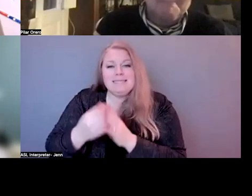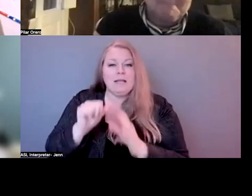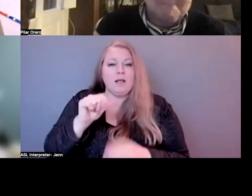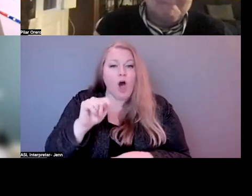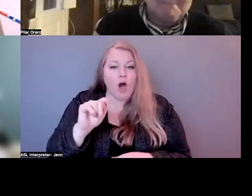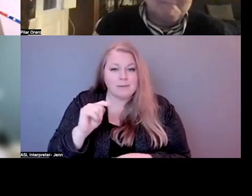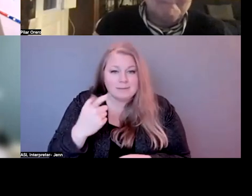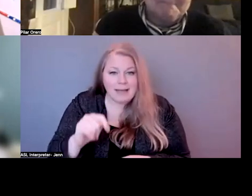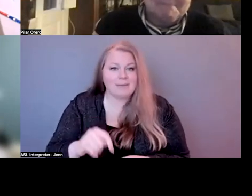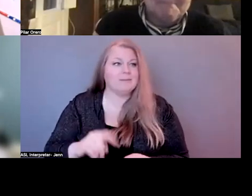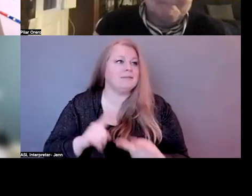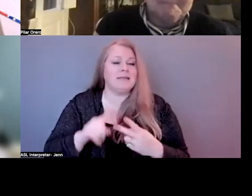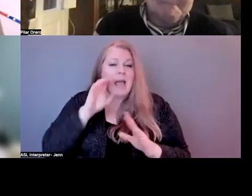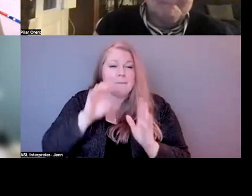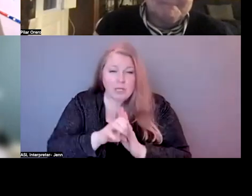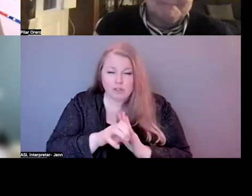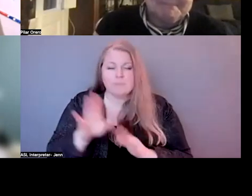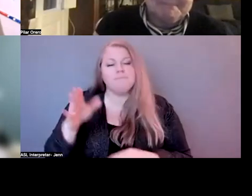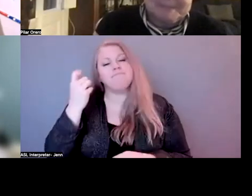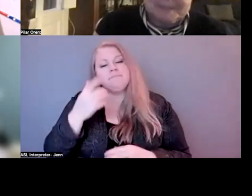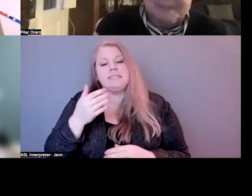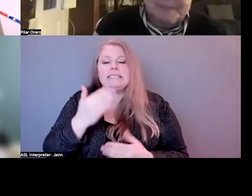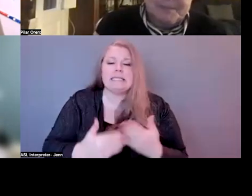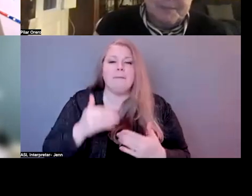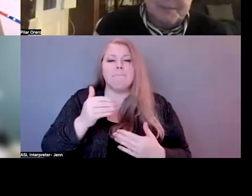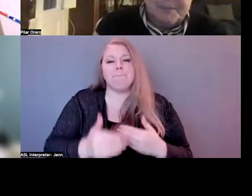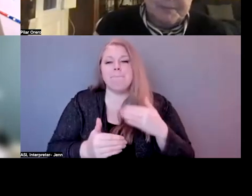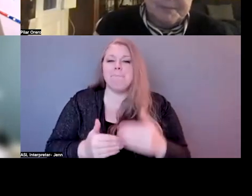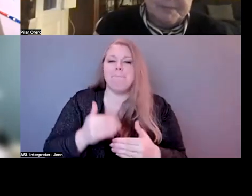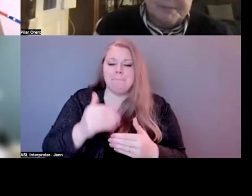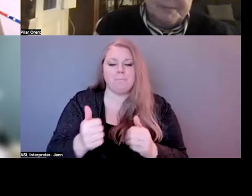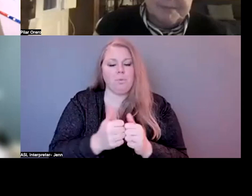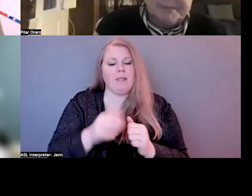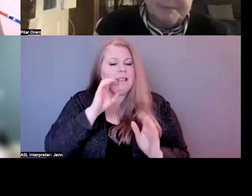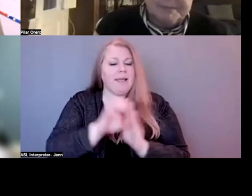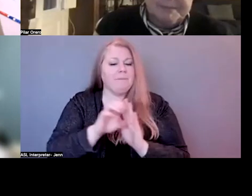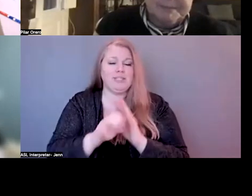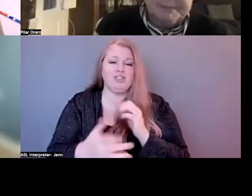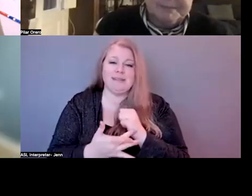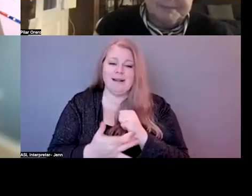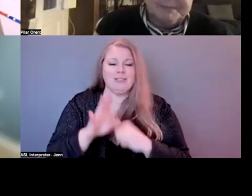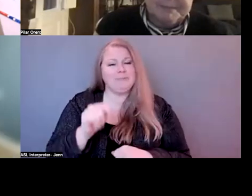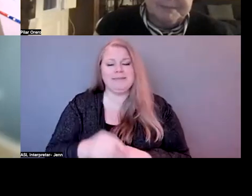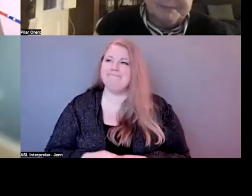There have been little baby steps on using image recognition technology but never in context.